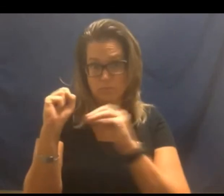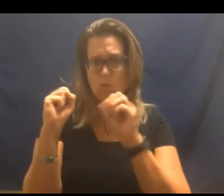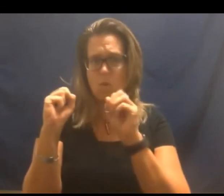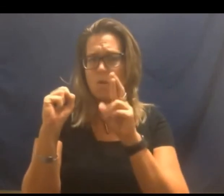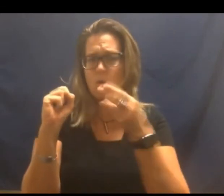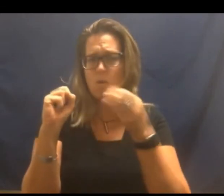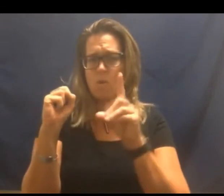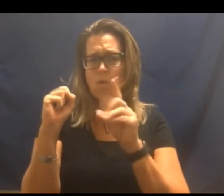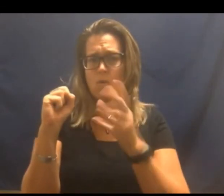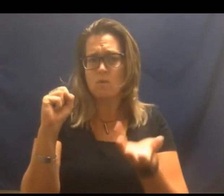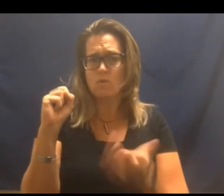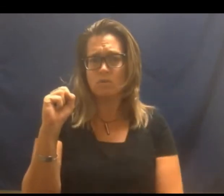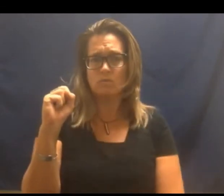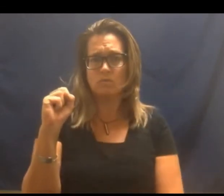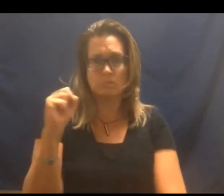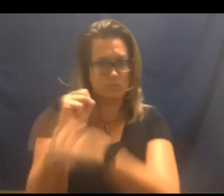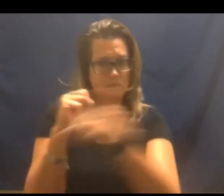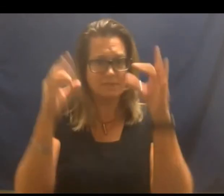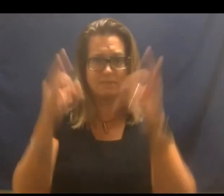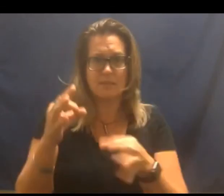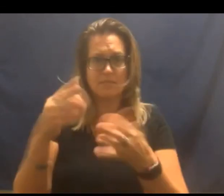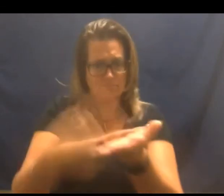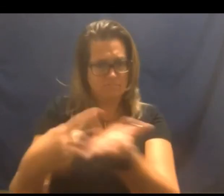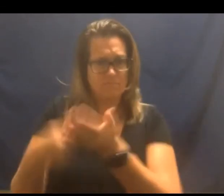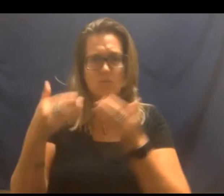for the "initial handshape" we have to identify whether it's a "movement" or "hold."